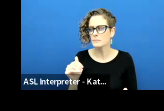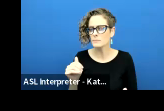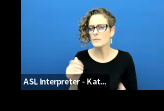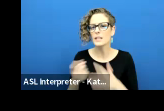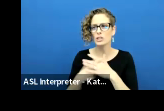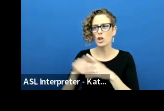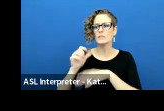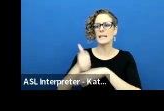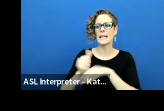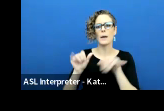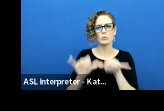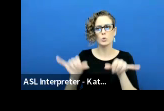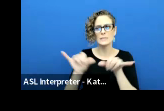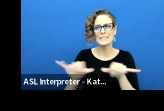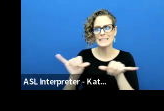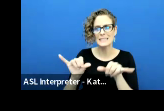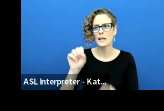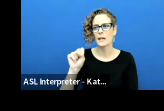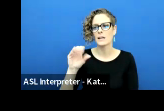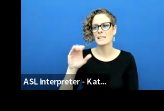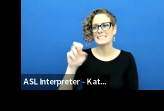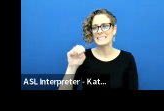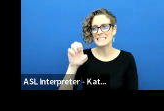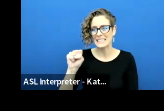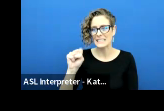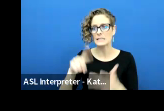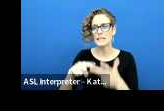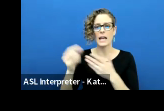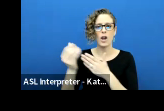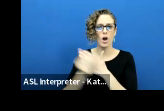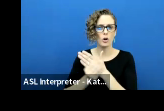routines and the scenes in the automations so I really think you're going into details as to